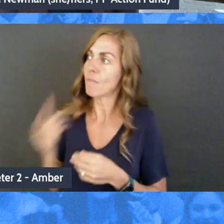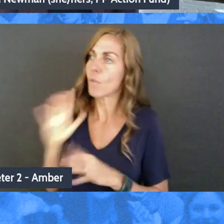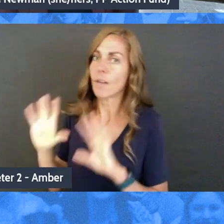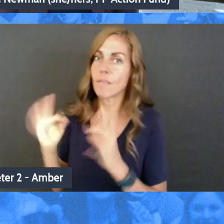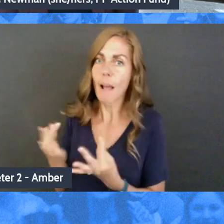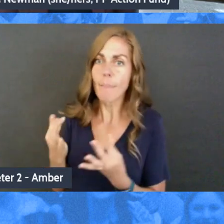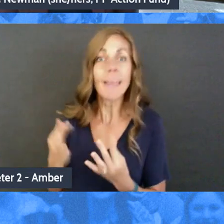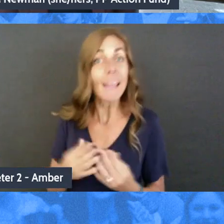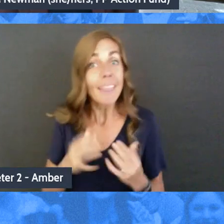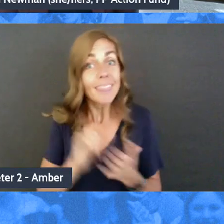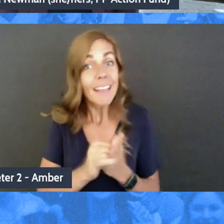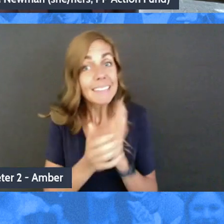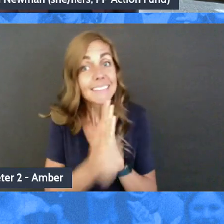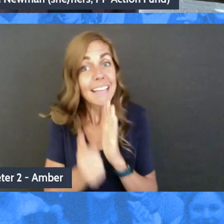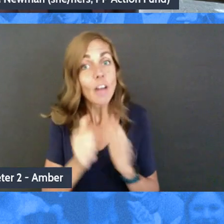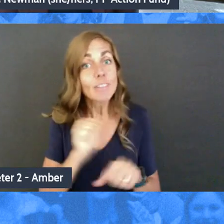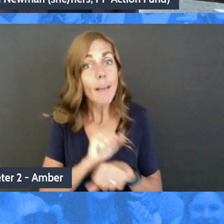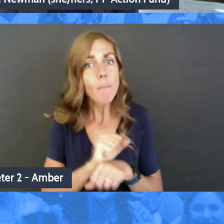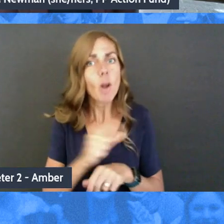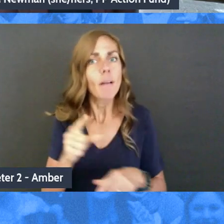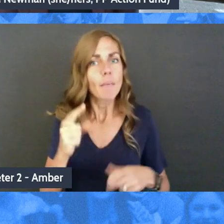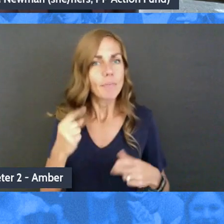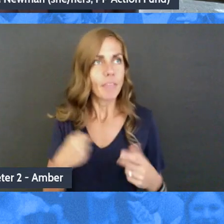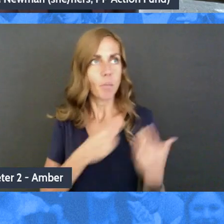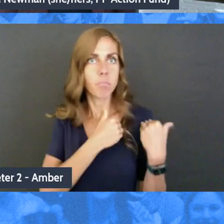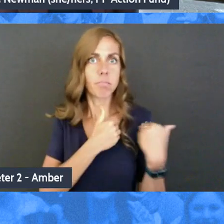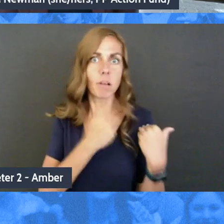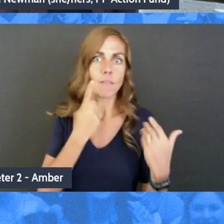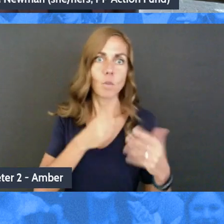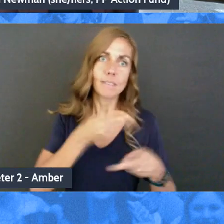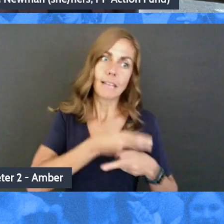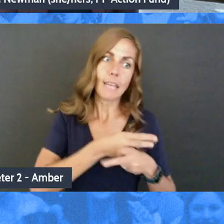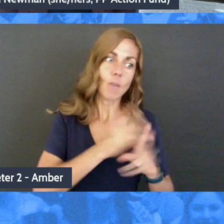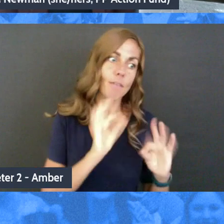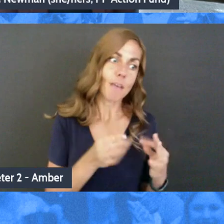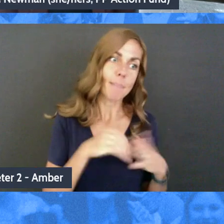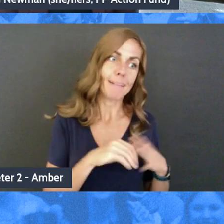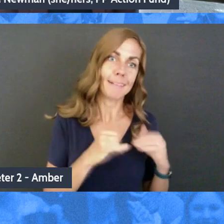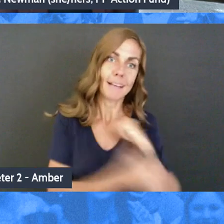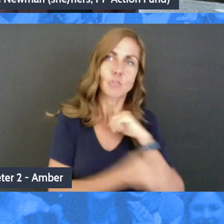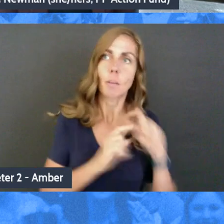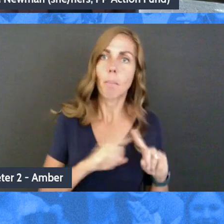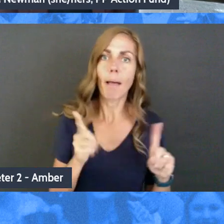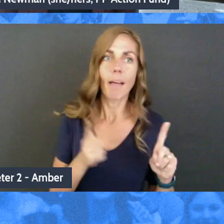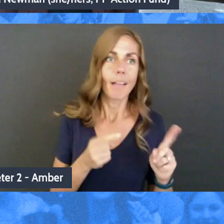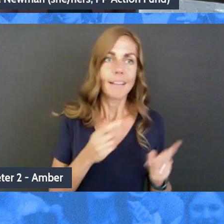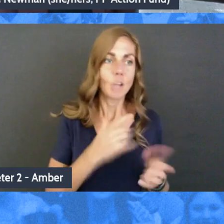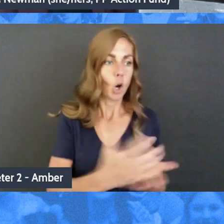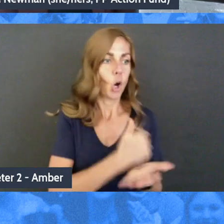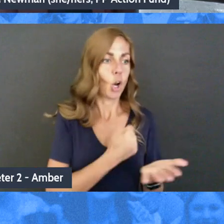they're being tasked with caring with the families of this country and they can't go home and provide for their own families and put food on the table for their families.